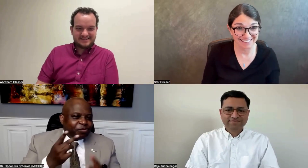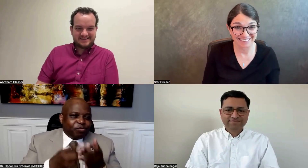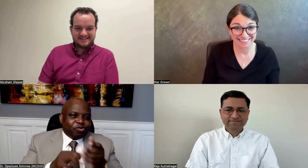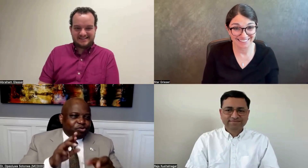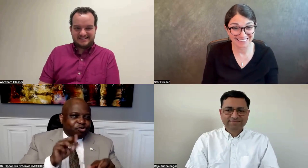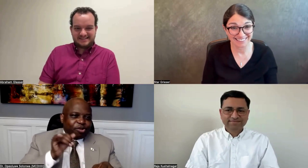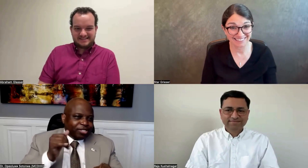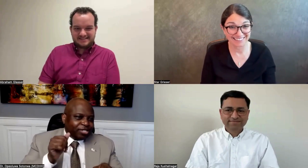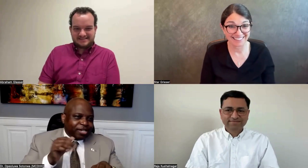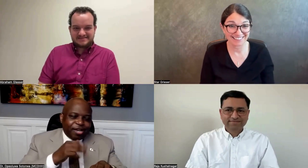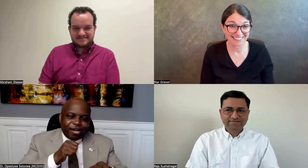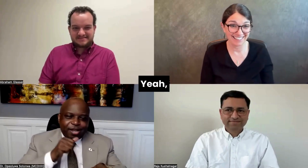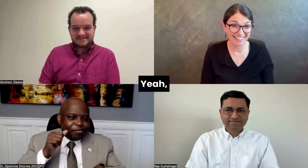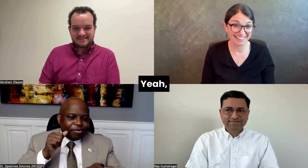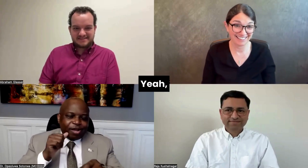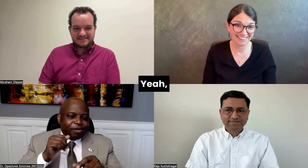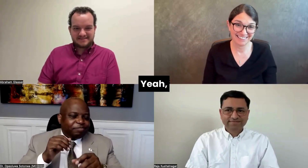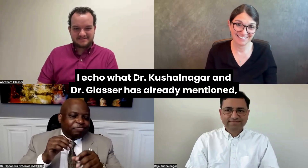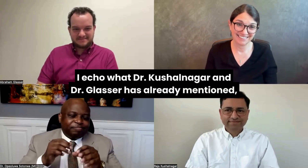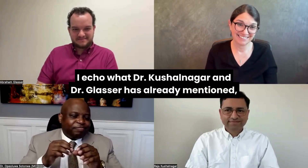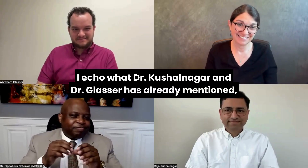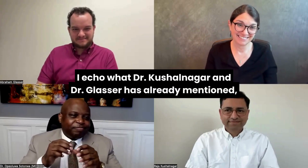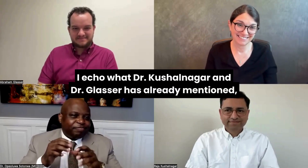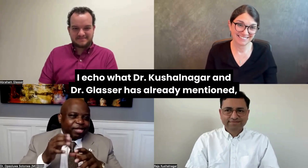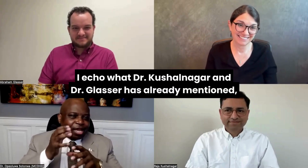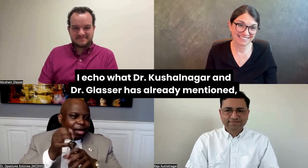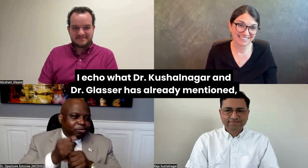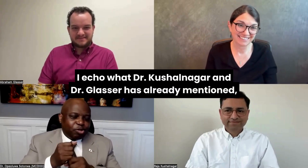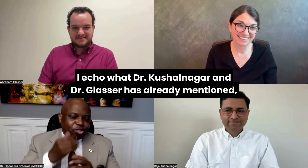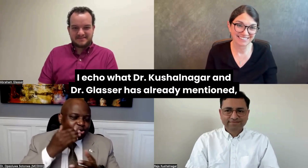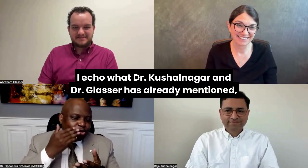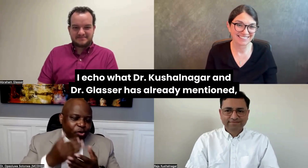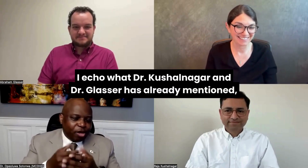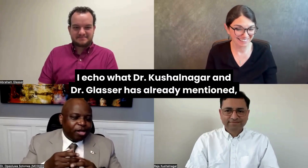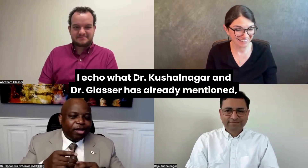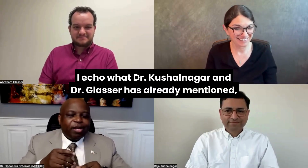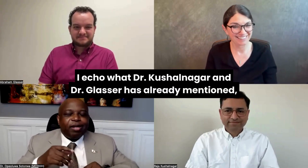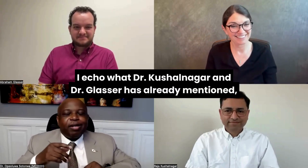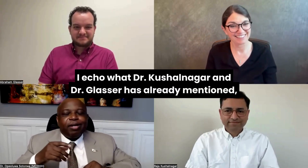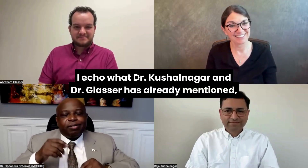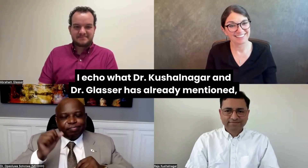Yeah, I echo what Dr. Kushalnagar and Dr. Glasser has already mentioned,